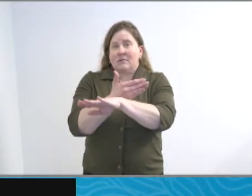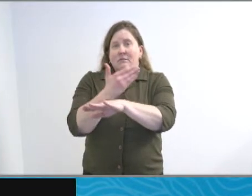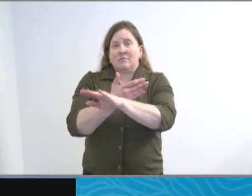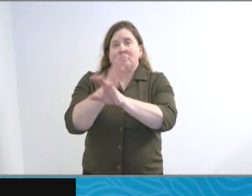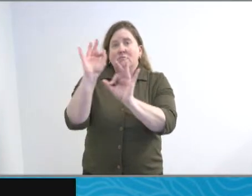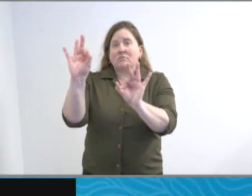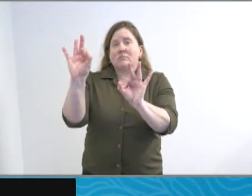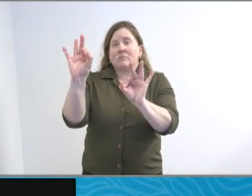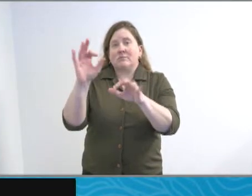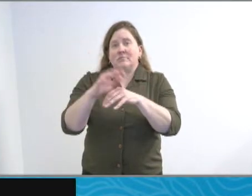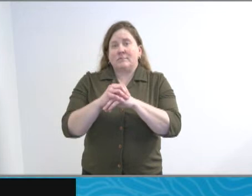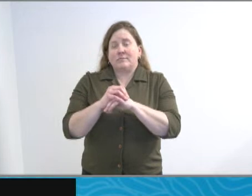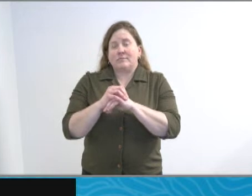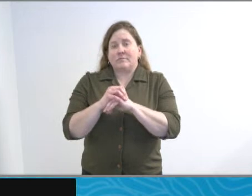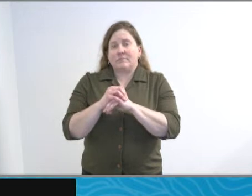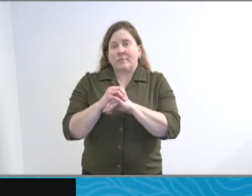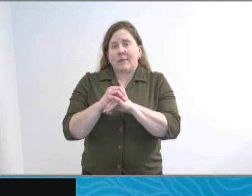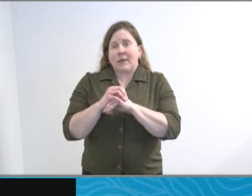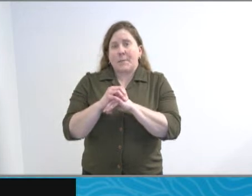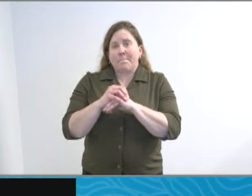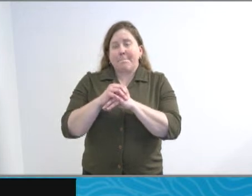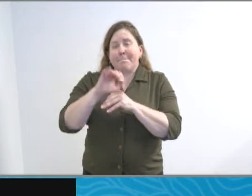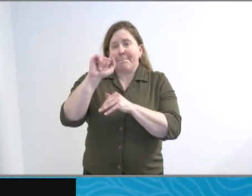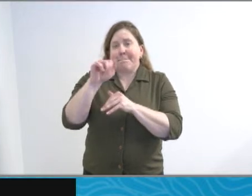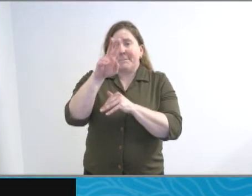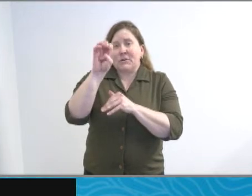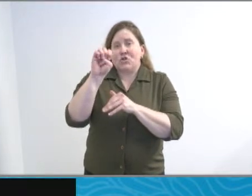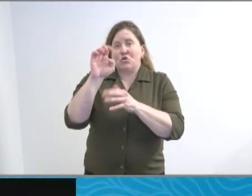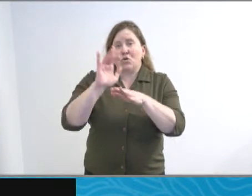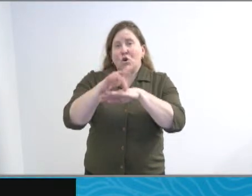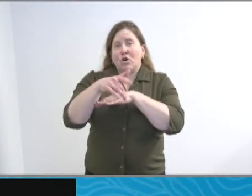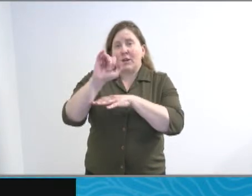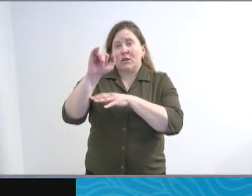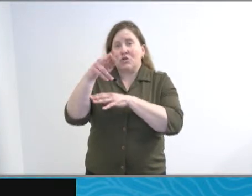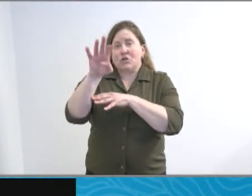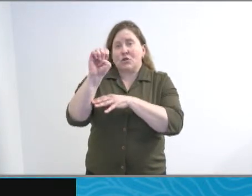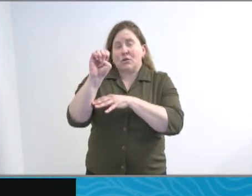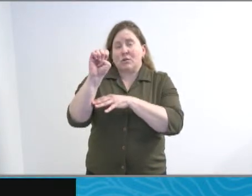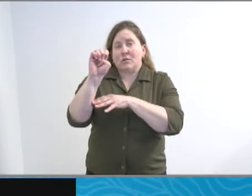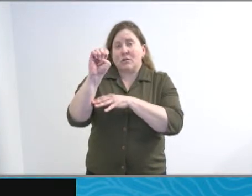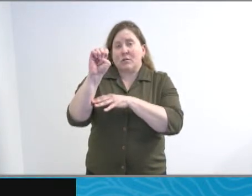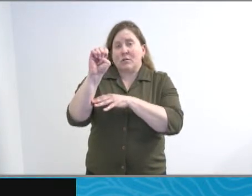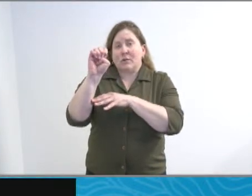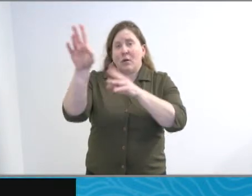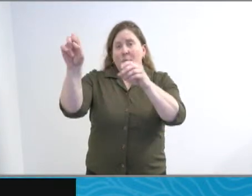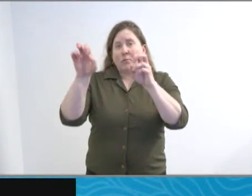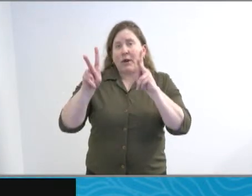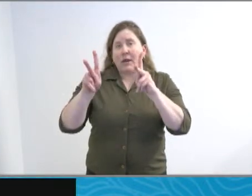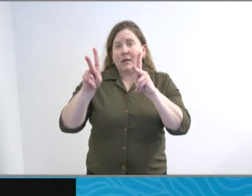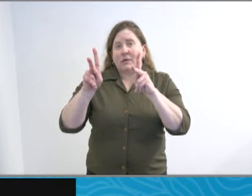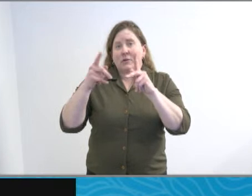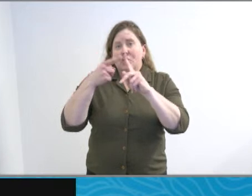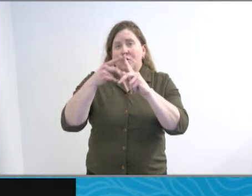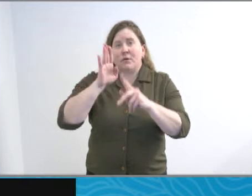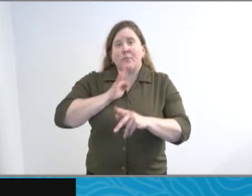so that we can, in June, early June, bring it back to our board for approval.